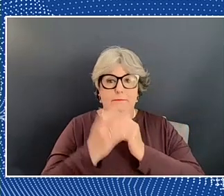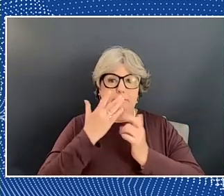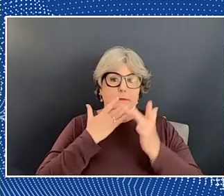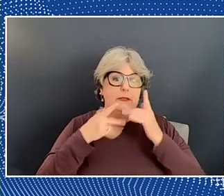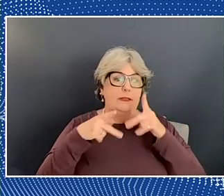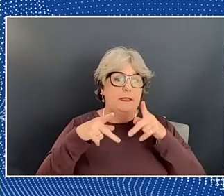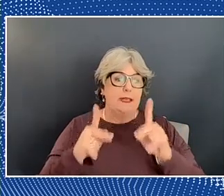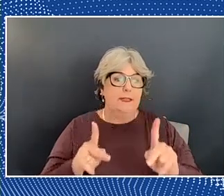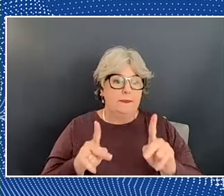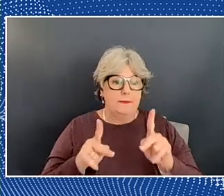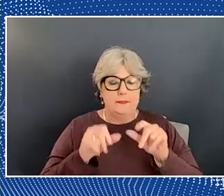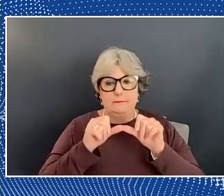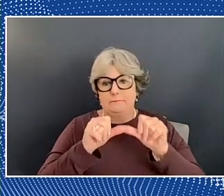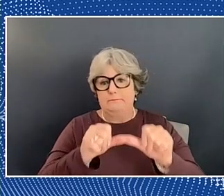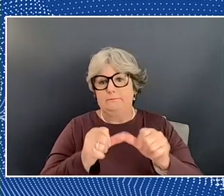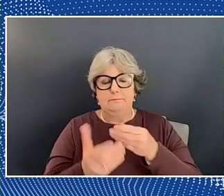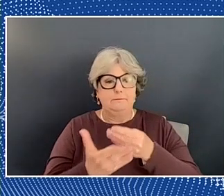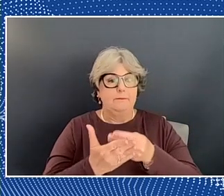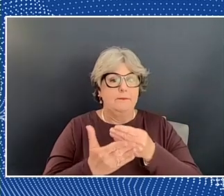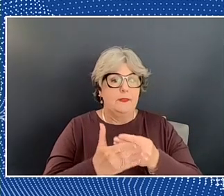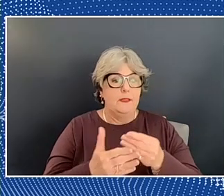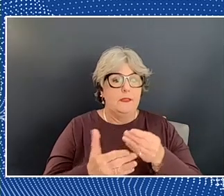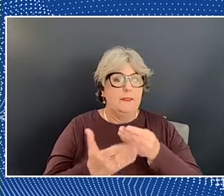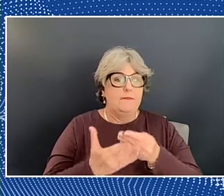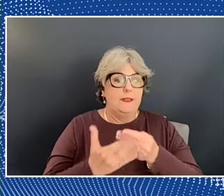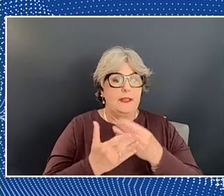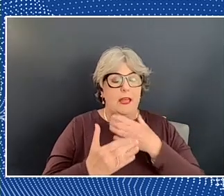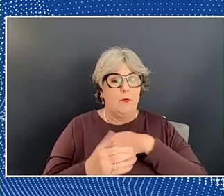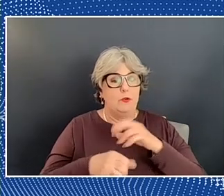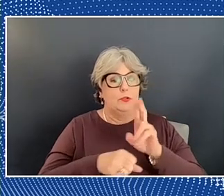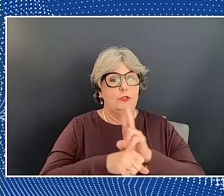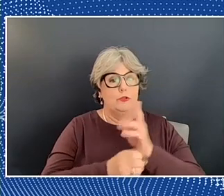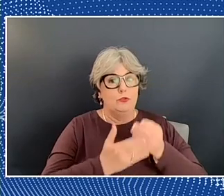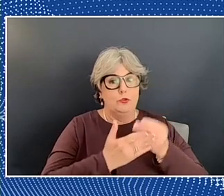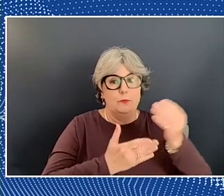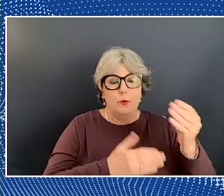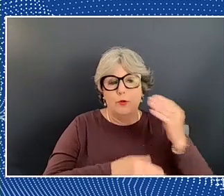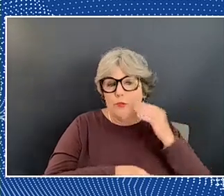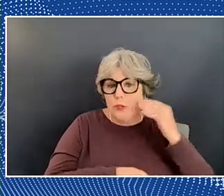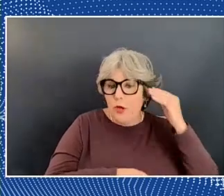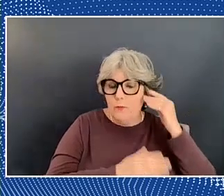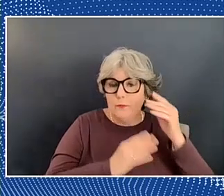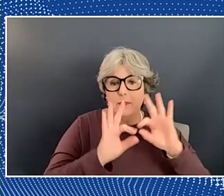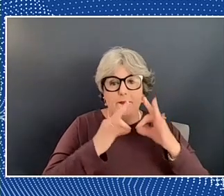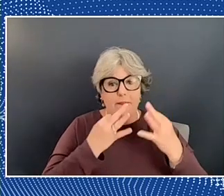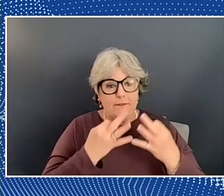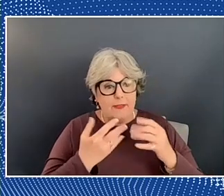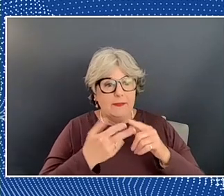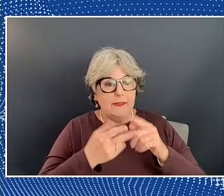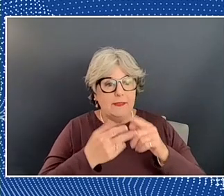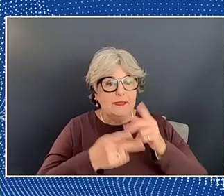finances, the very finances I wish to use to purchase a home, start a family, take care of my parents who have proudly served